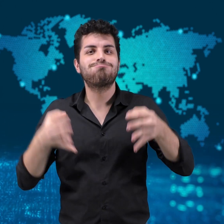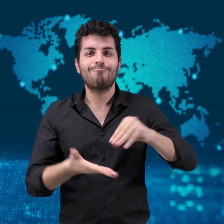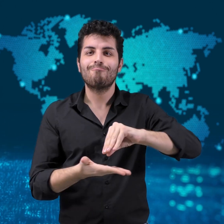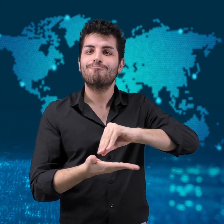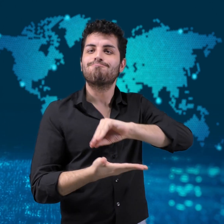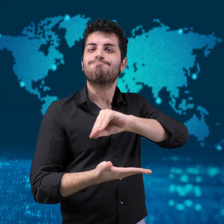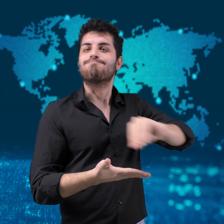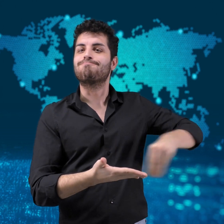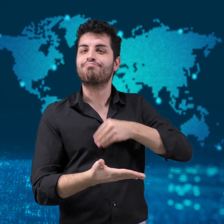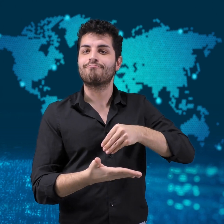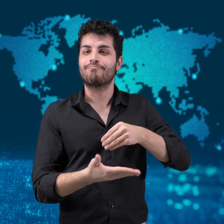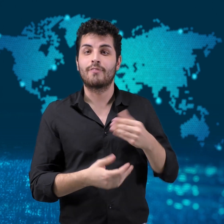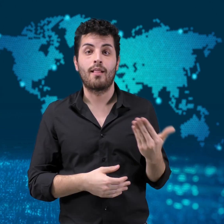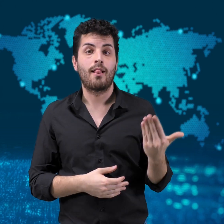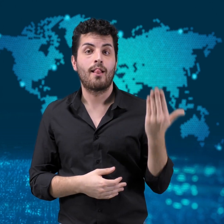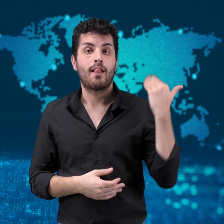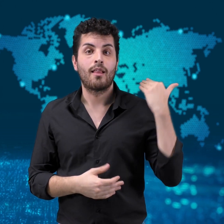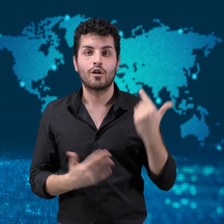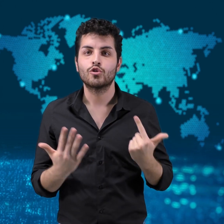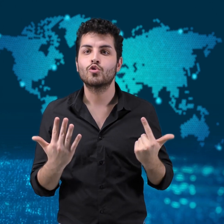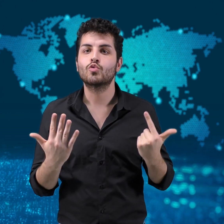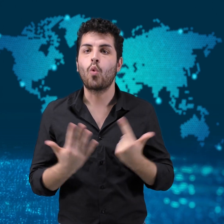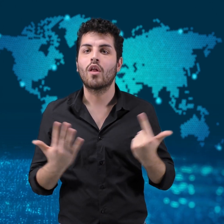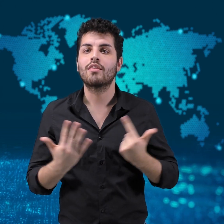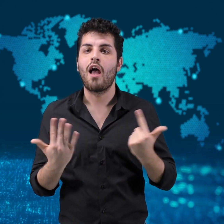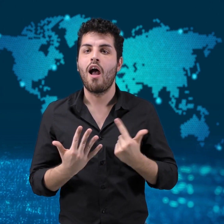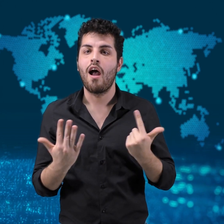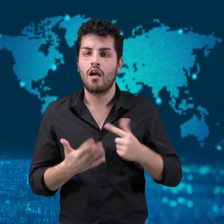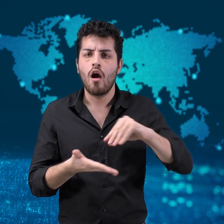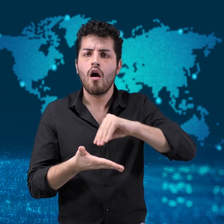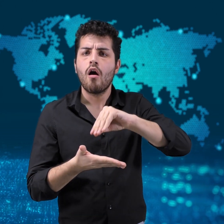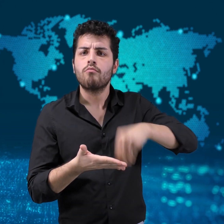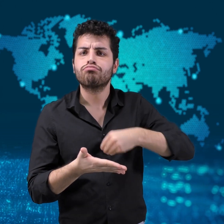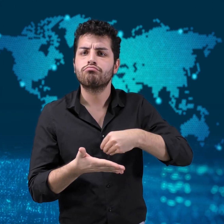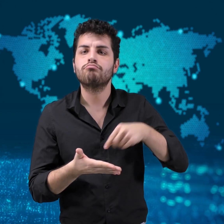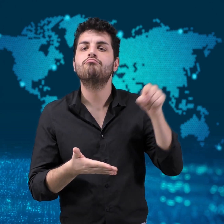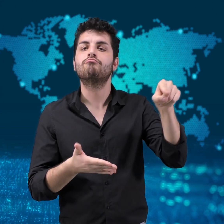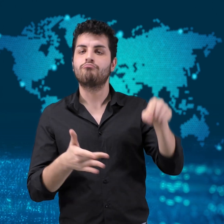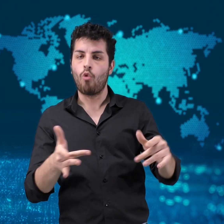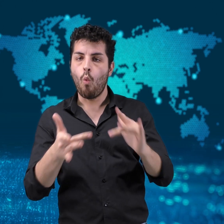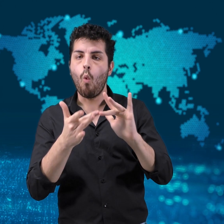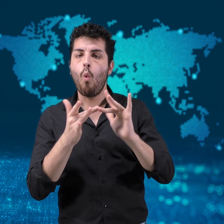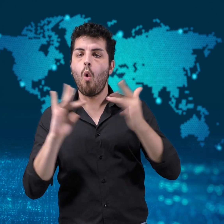the deal was signed virtually on Sunday.